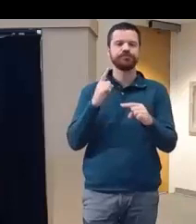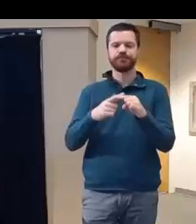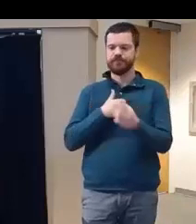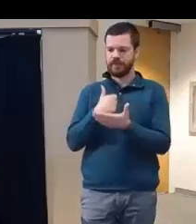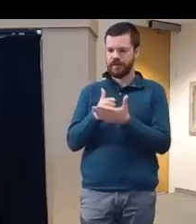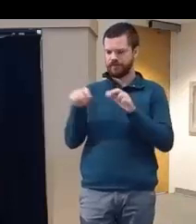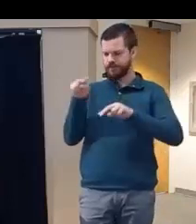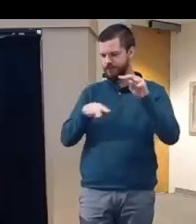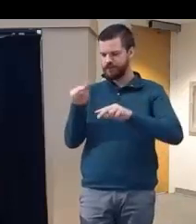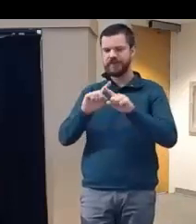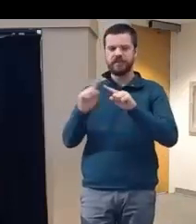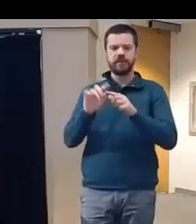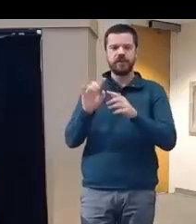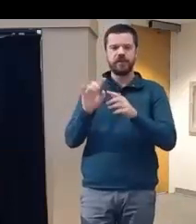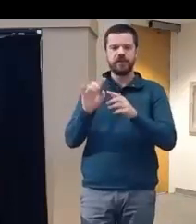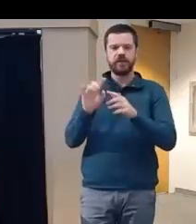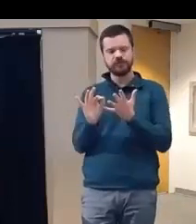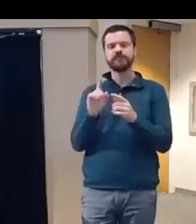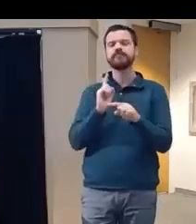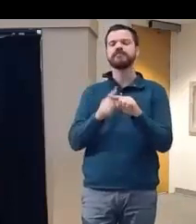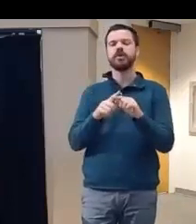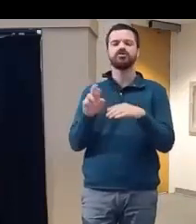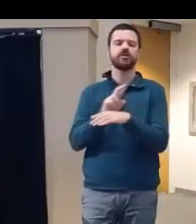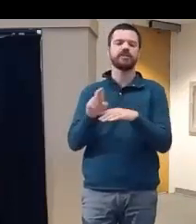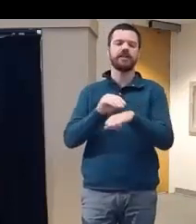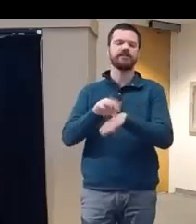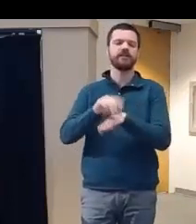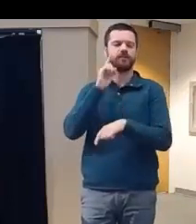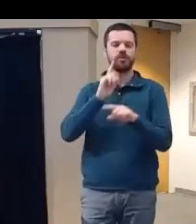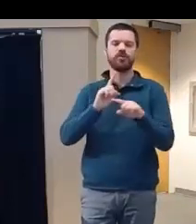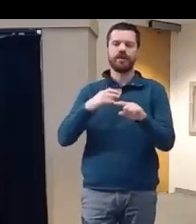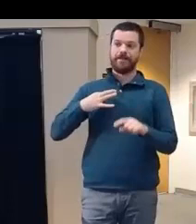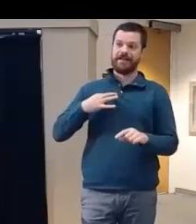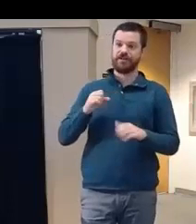electives as well as residency advising for application season which is right now